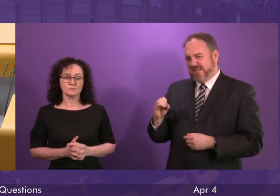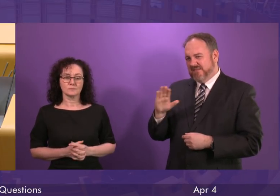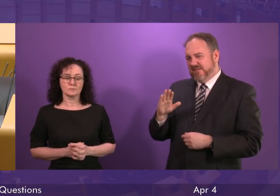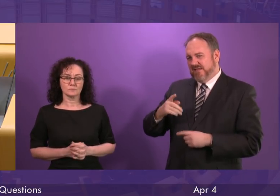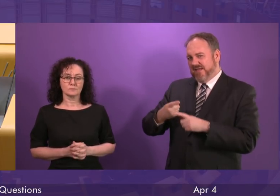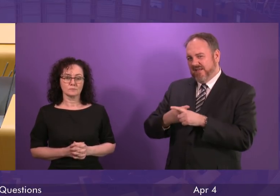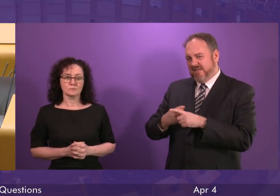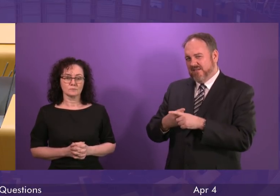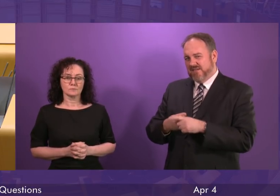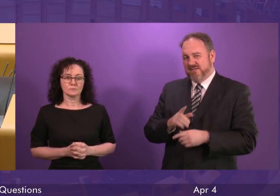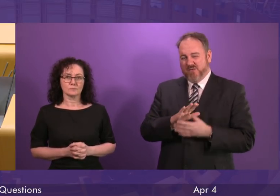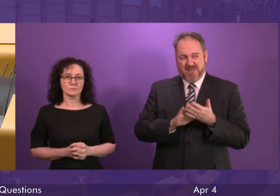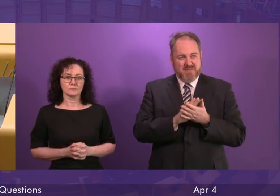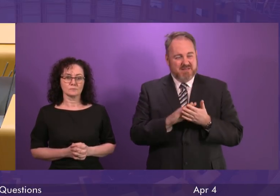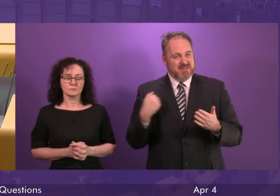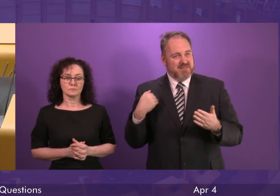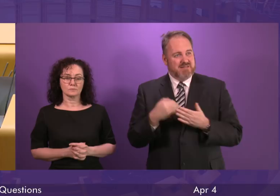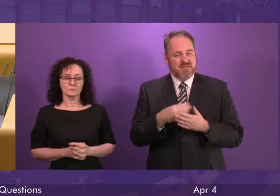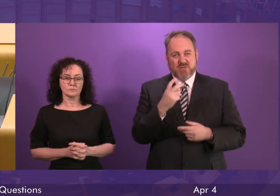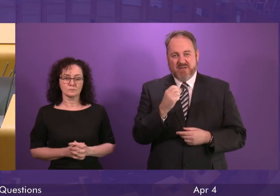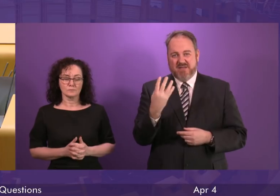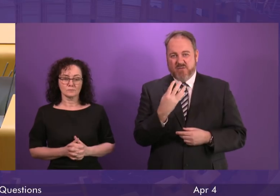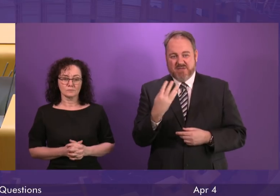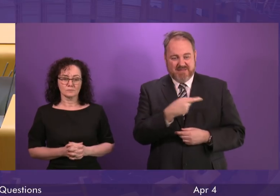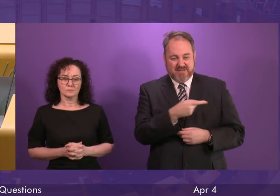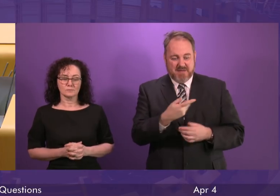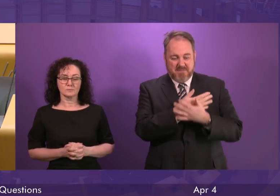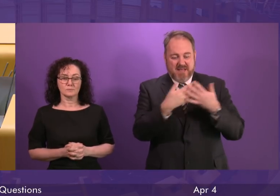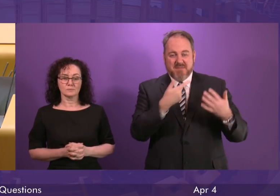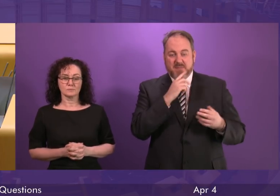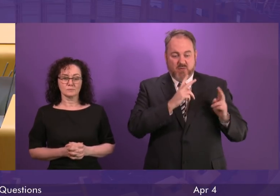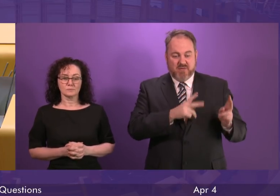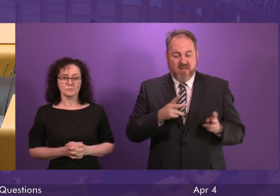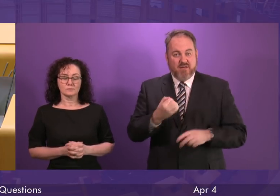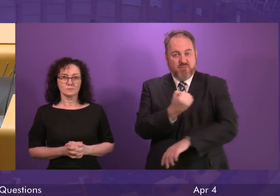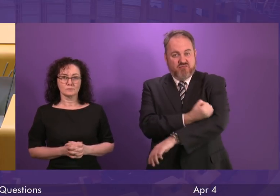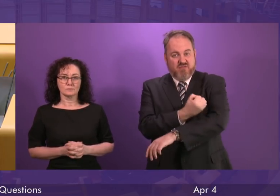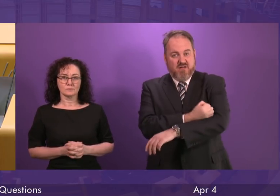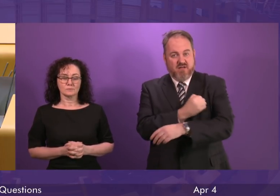deaths in 2014, the individuals concerned had no contact with drug treatment services.